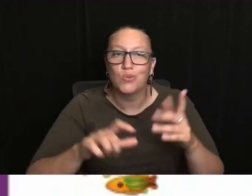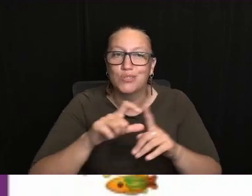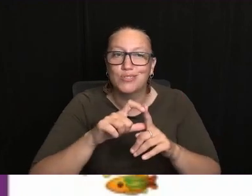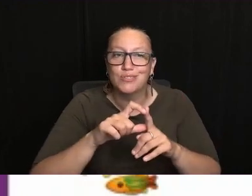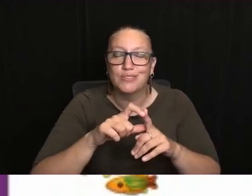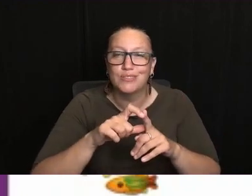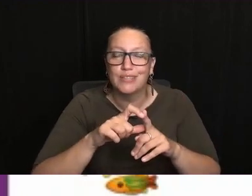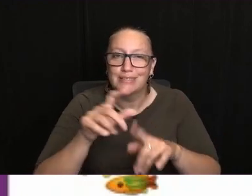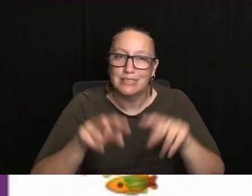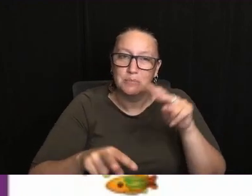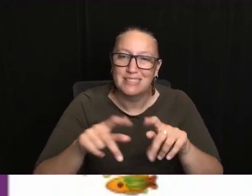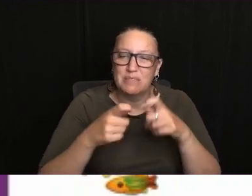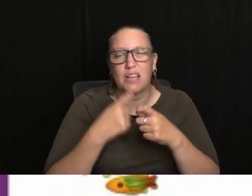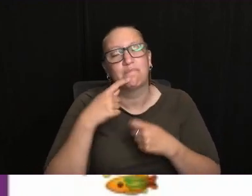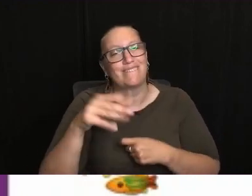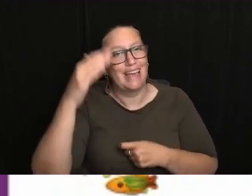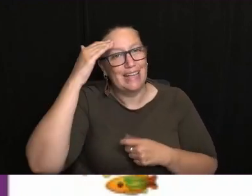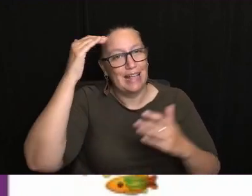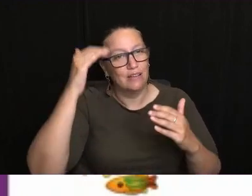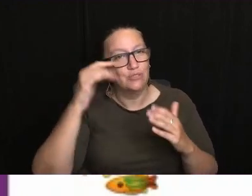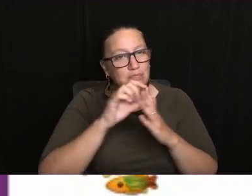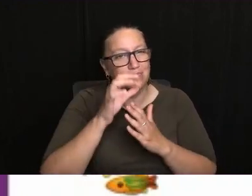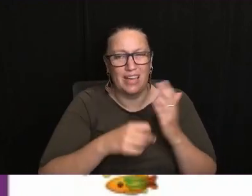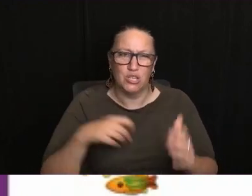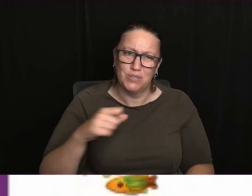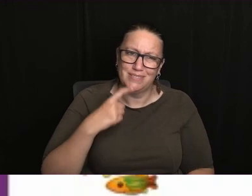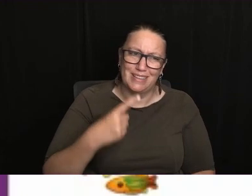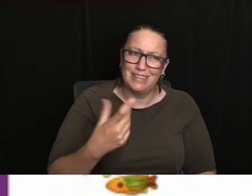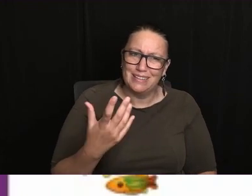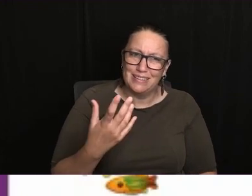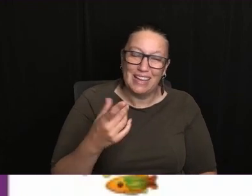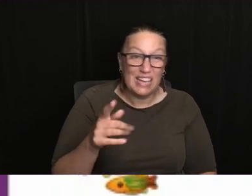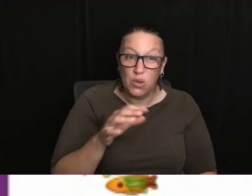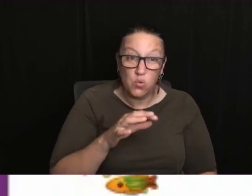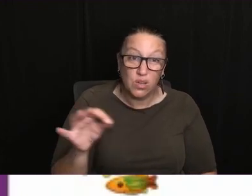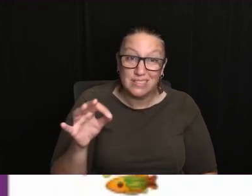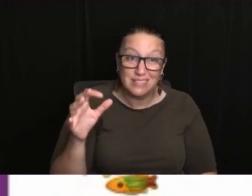disability. Mind you I should have said that Carter wasn't meeting his milestones either at this